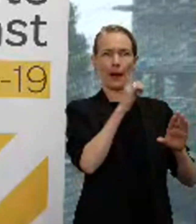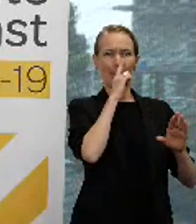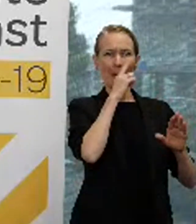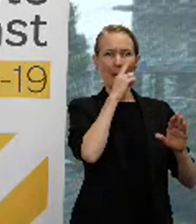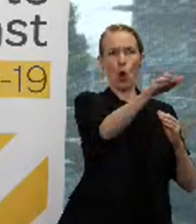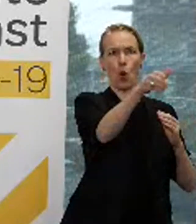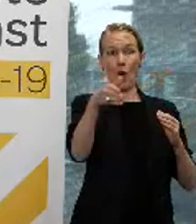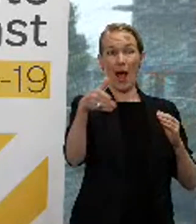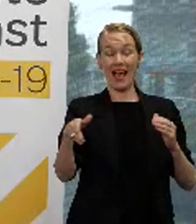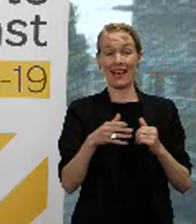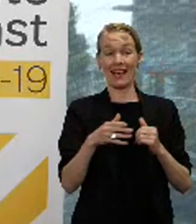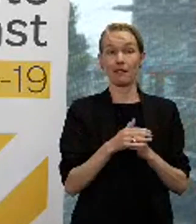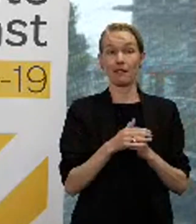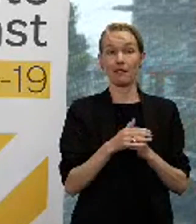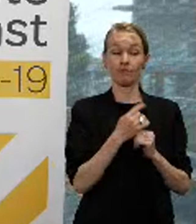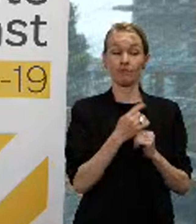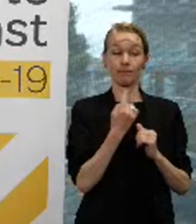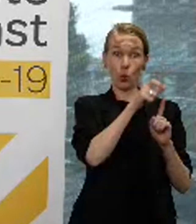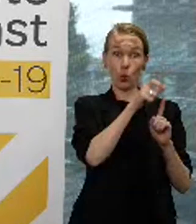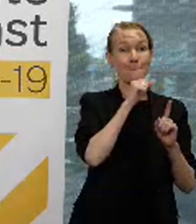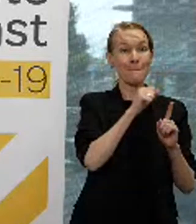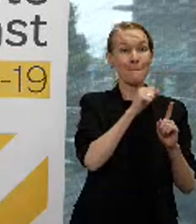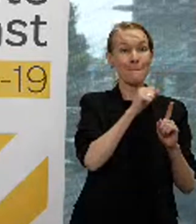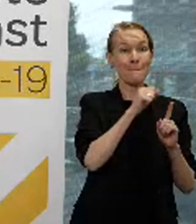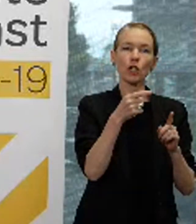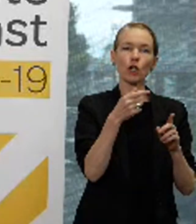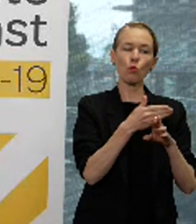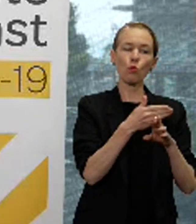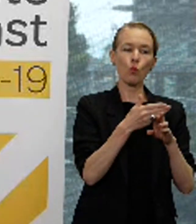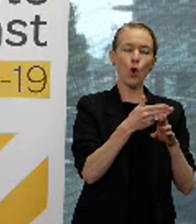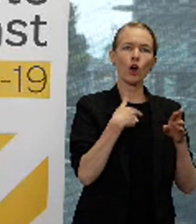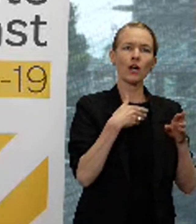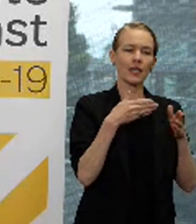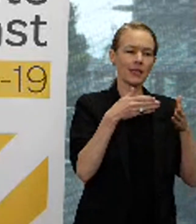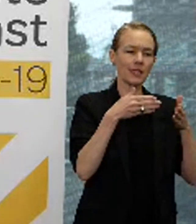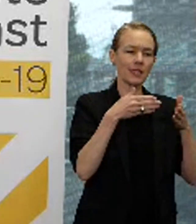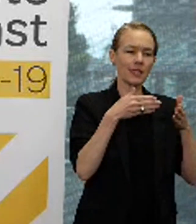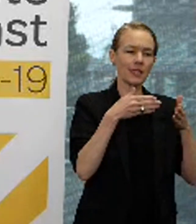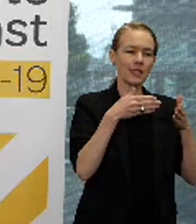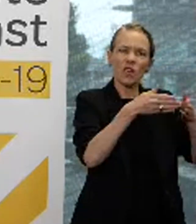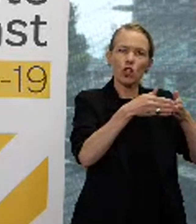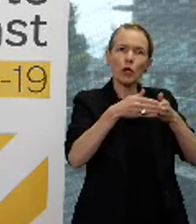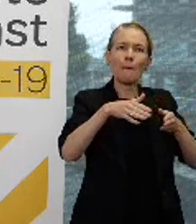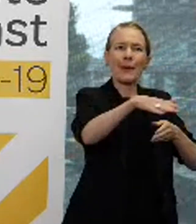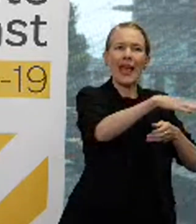involves working on ships at ports in New Zealand,